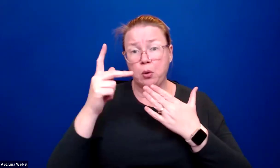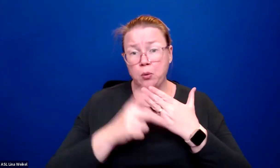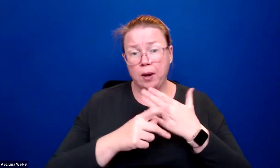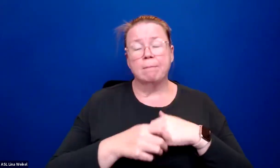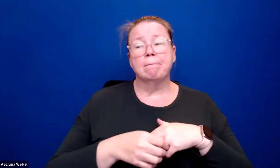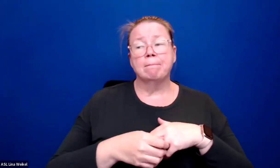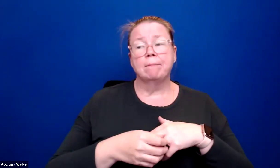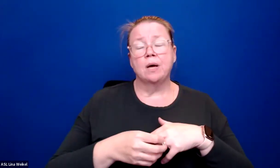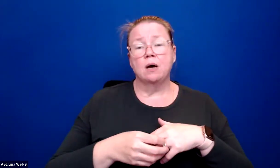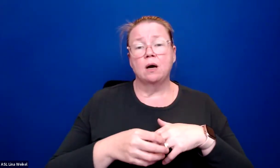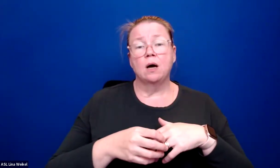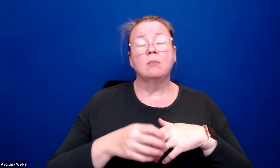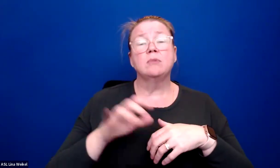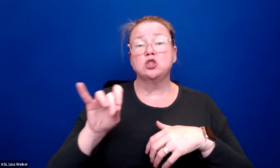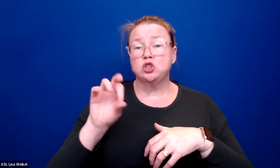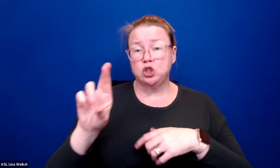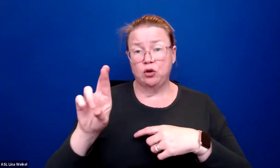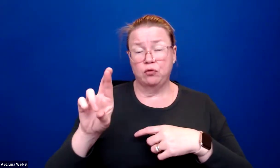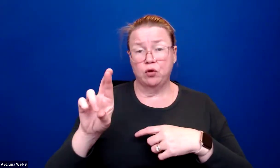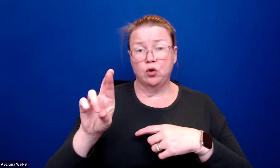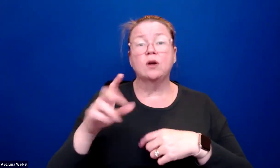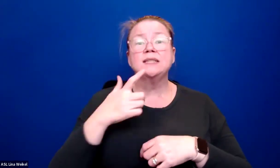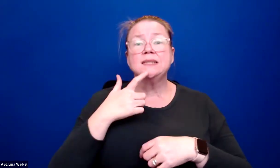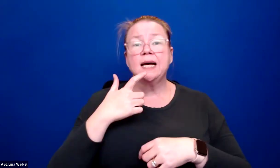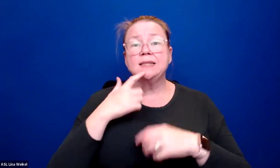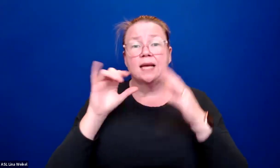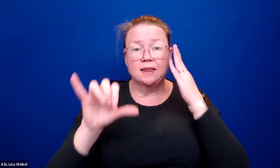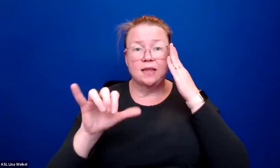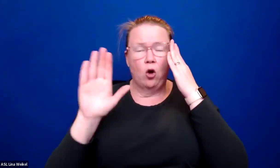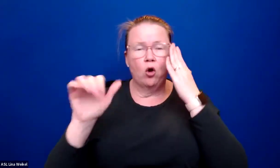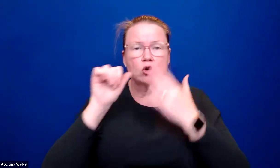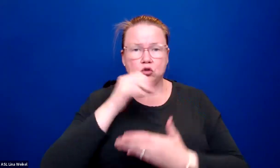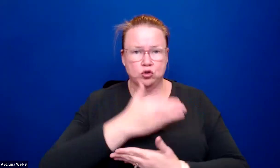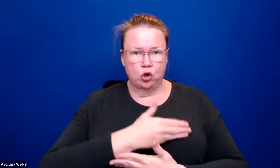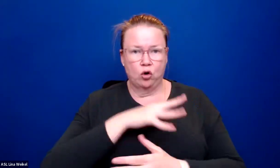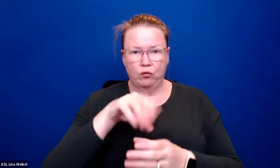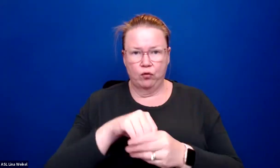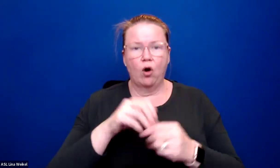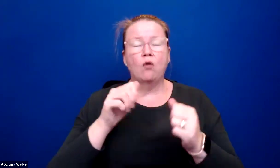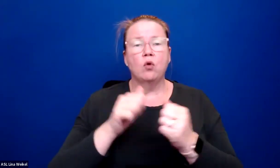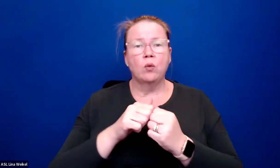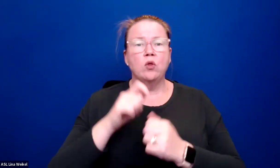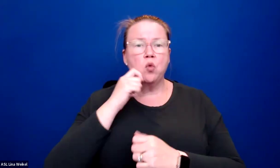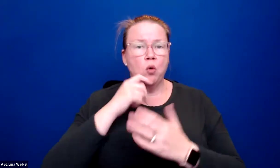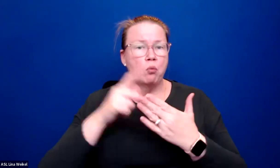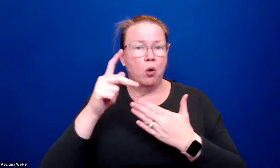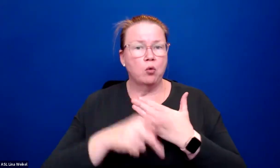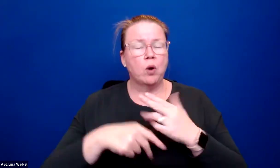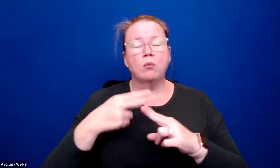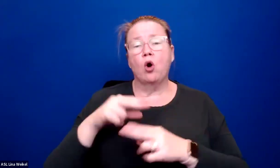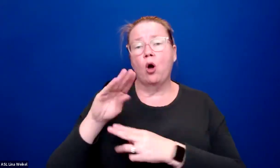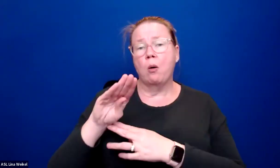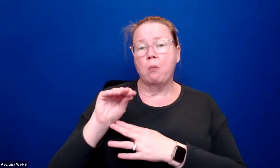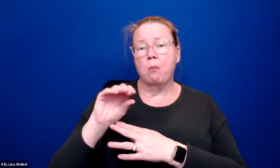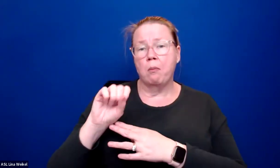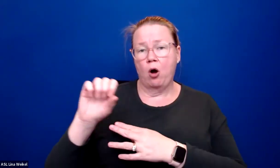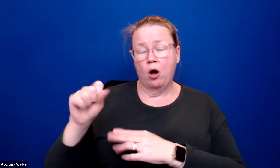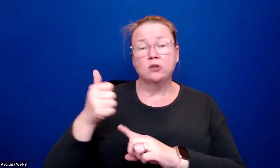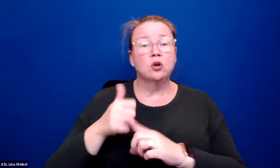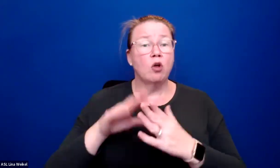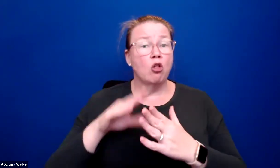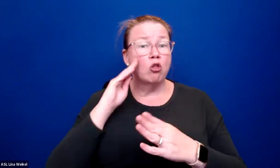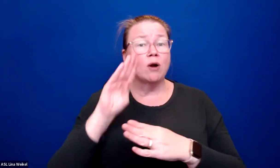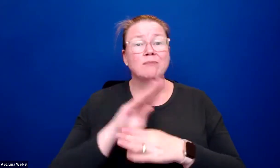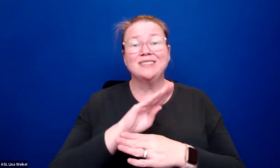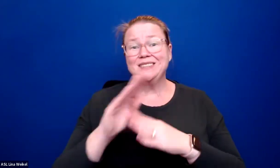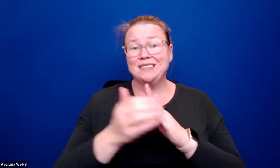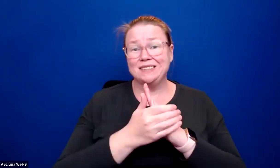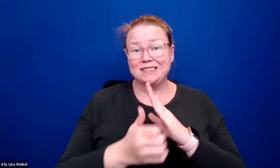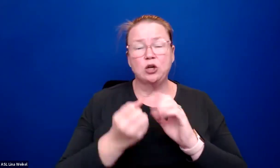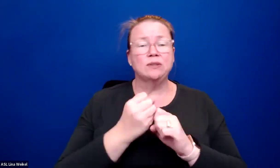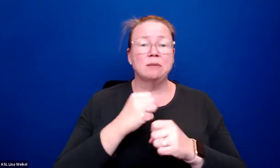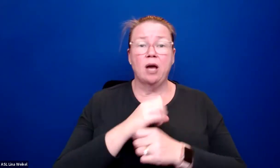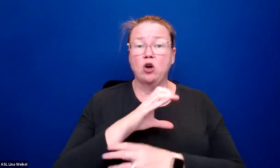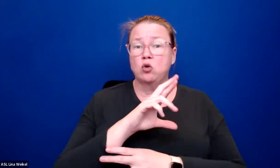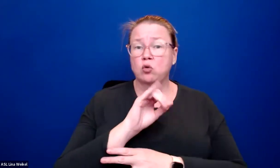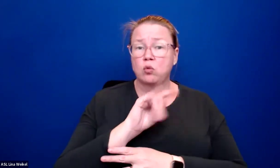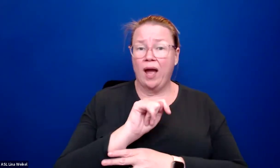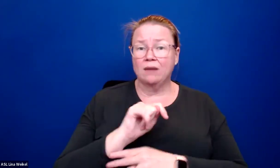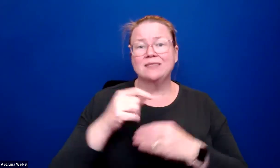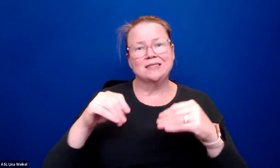Jordan Hayes (she, her): Jennifer says that her daughter is participating in a cool program called boss where she learns business skills, makes crafts, then sells them at the farmers market